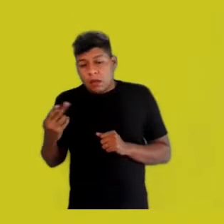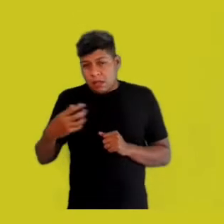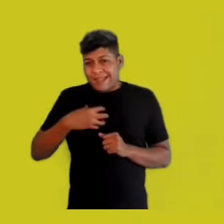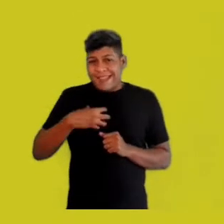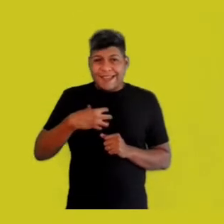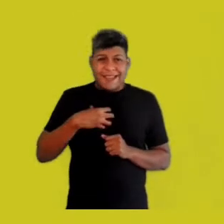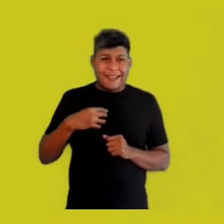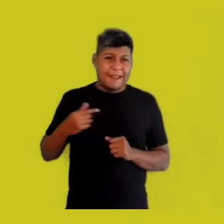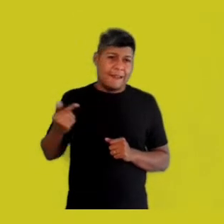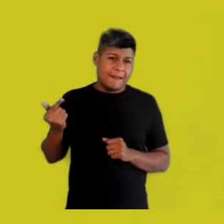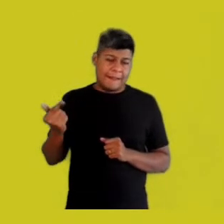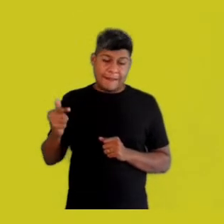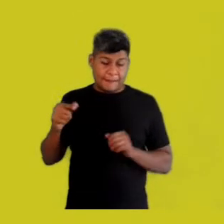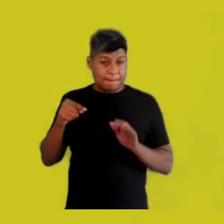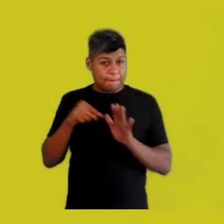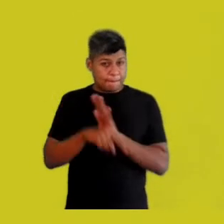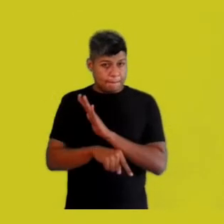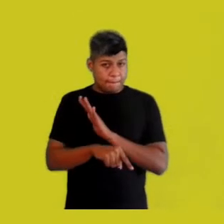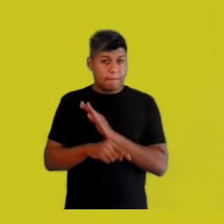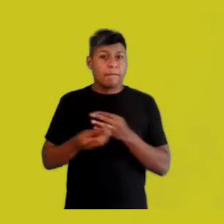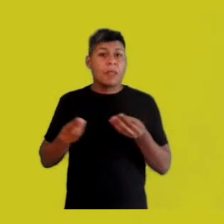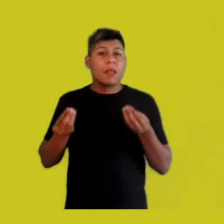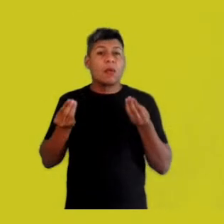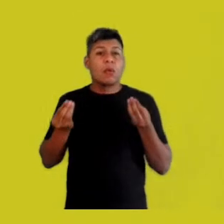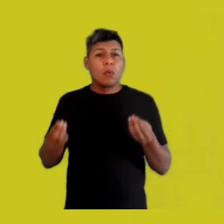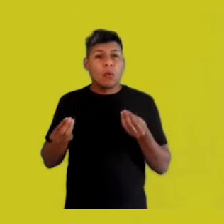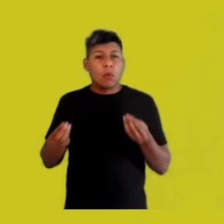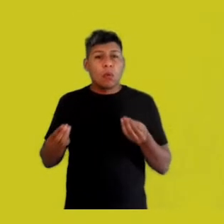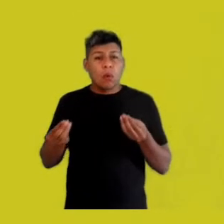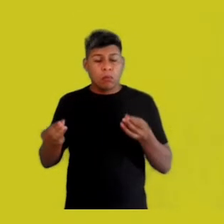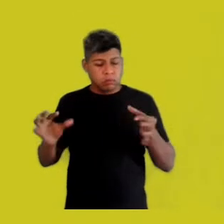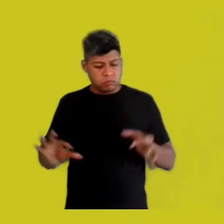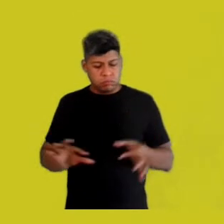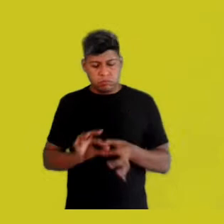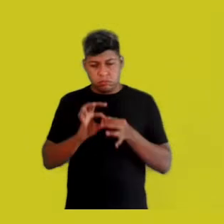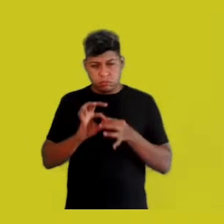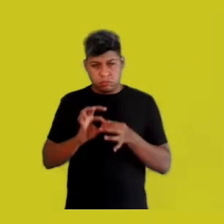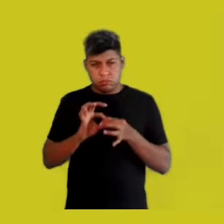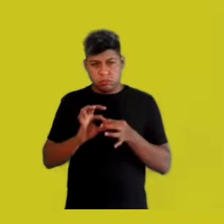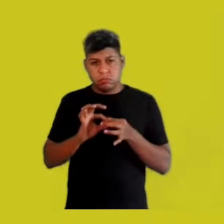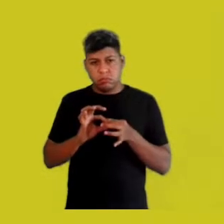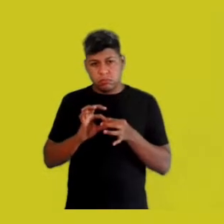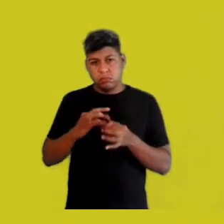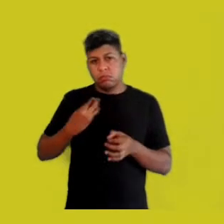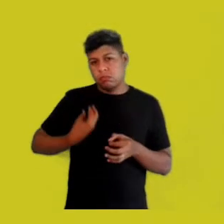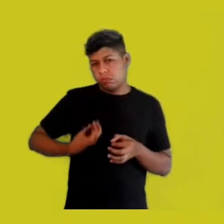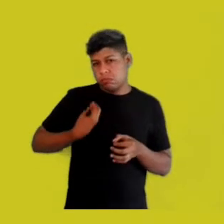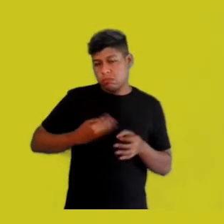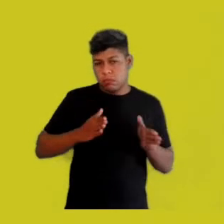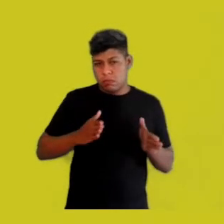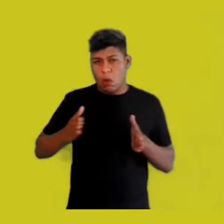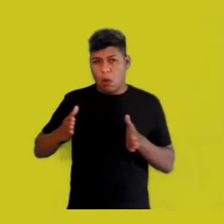Then she asks, how is the enchantment/tie in driftings and experiences of global order?